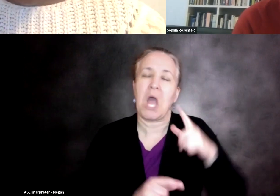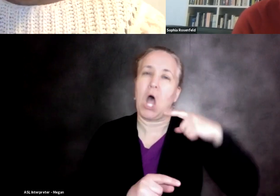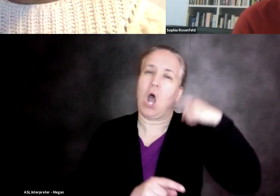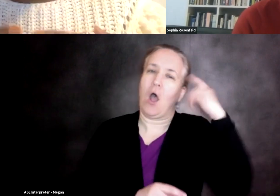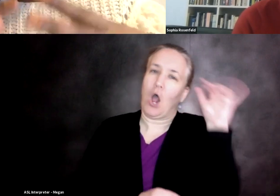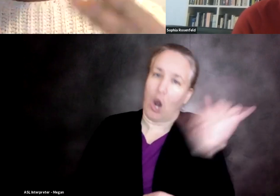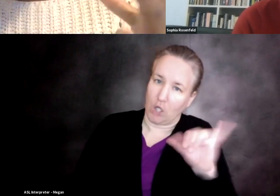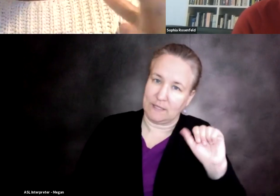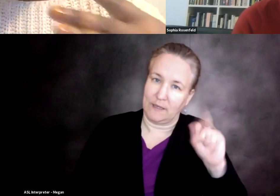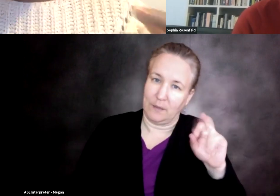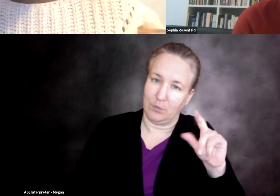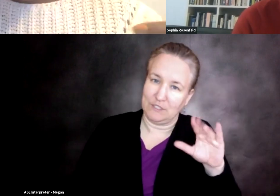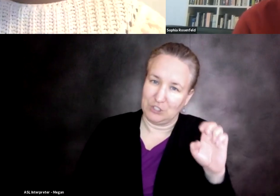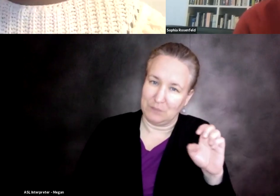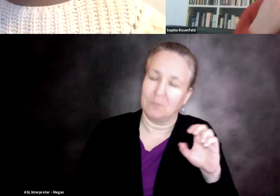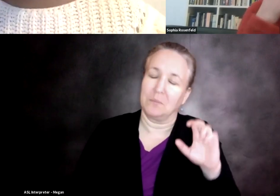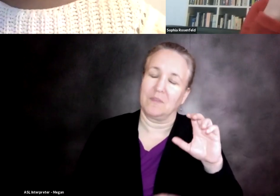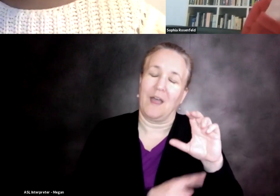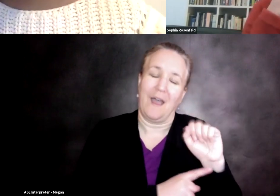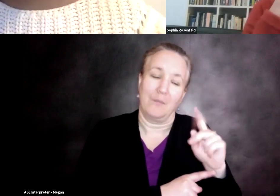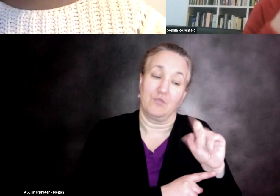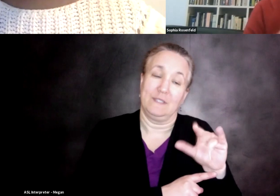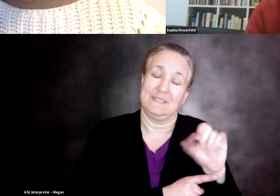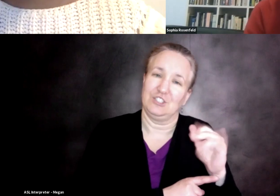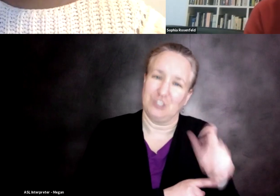But I think tutelary servitude captures